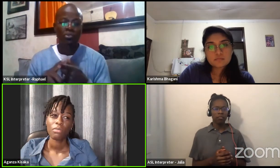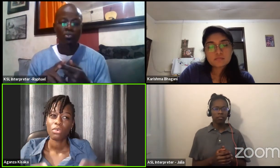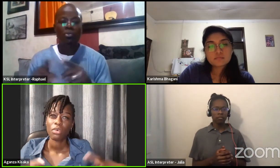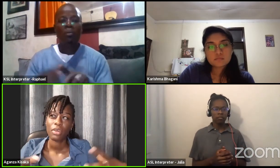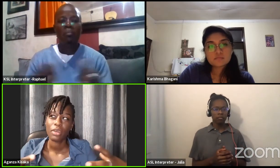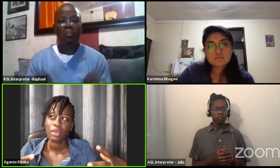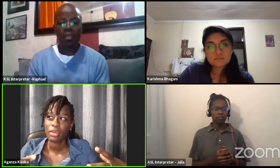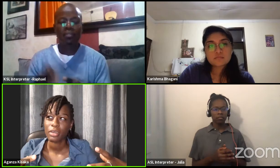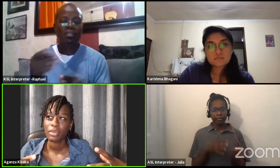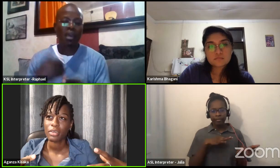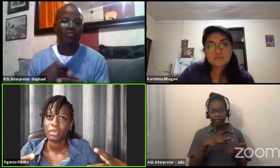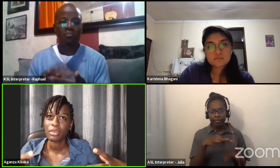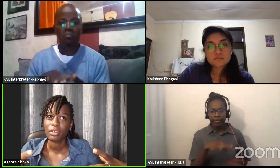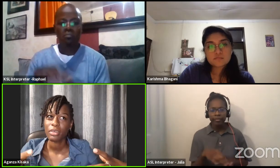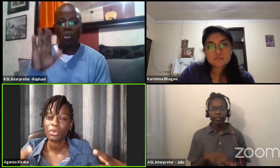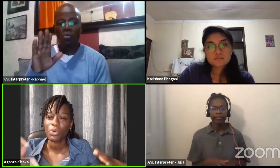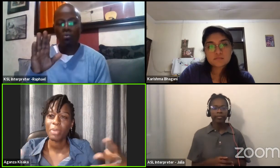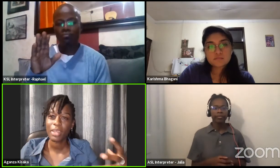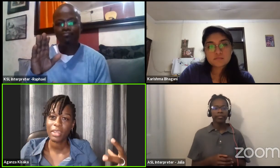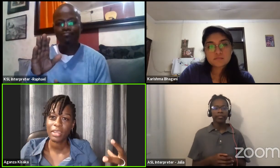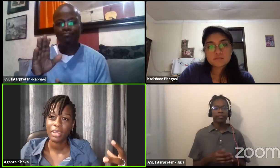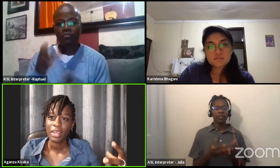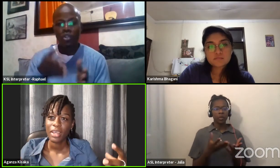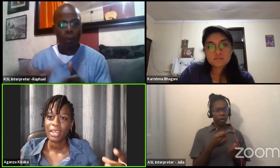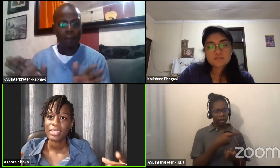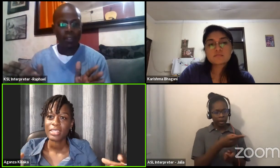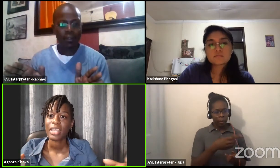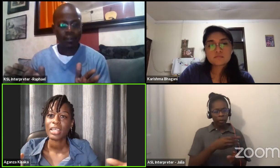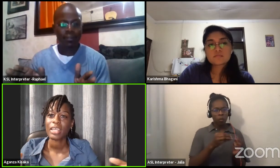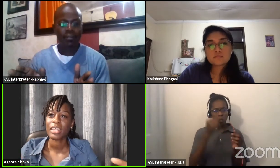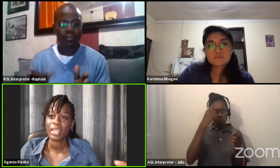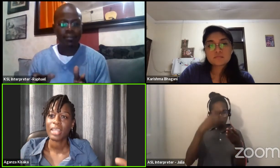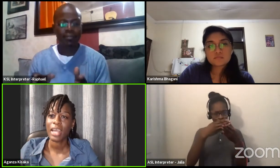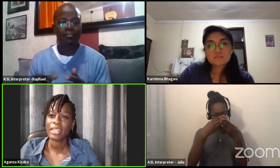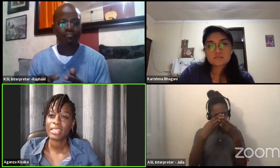more open and say, it can speak, it can speak.